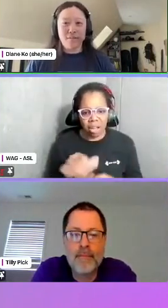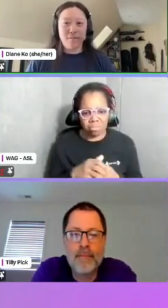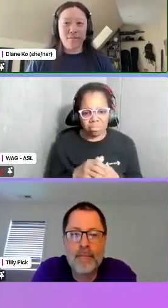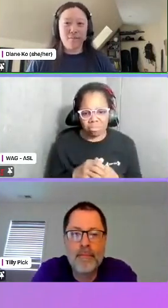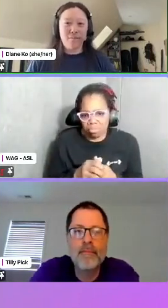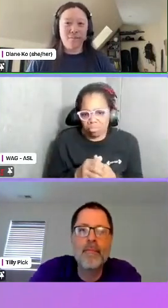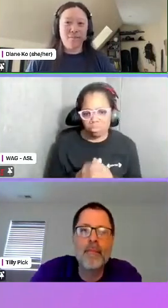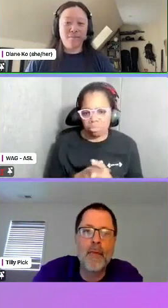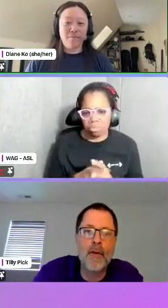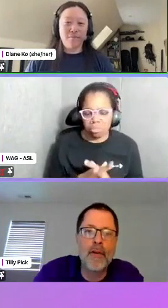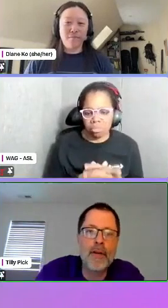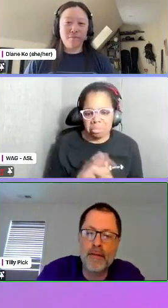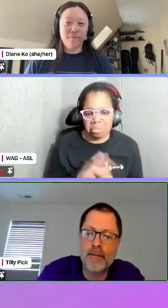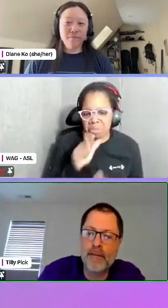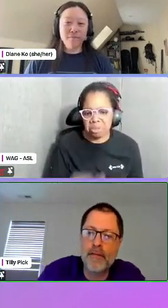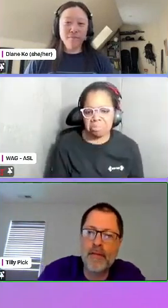[Diane Ko] One of the techniques I